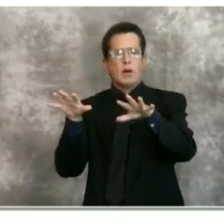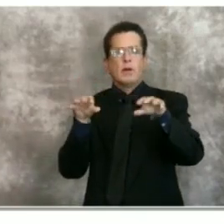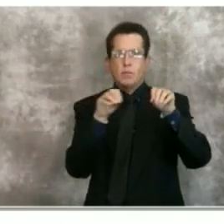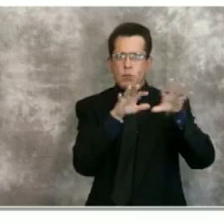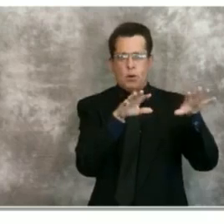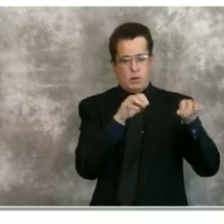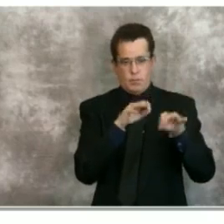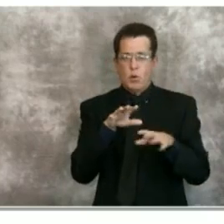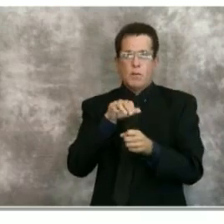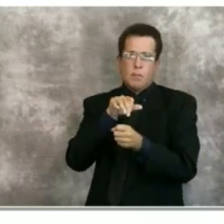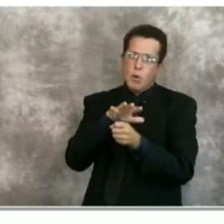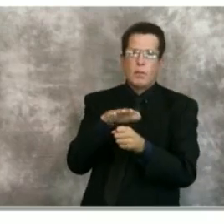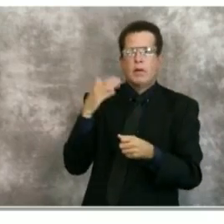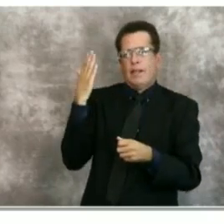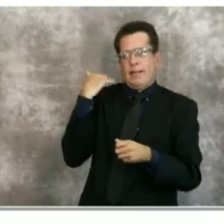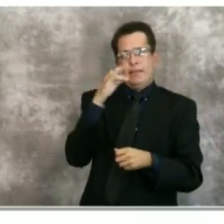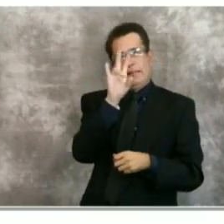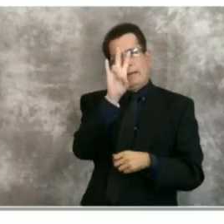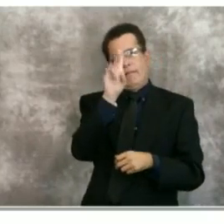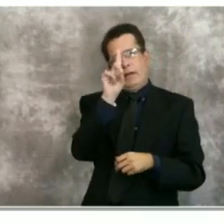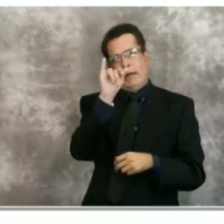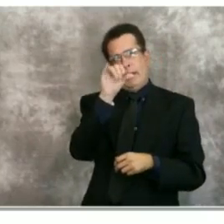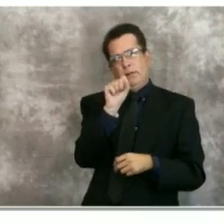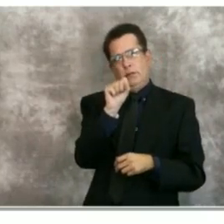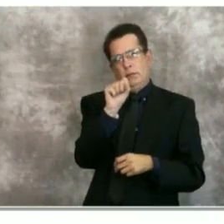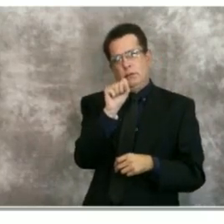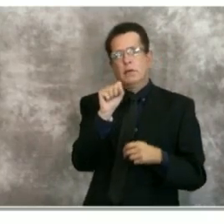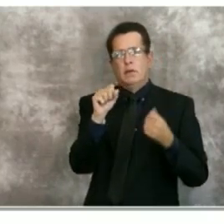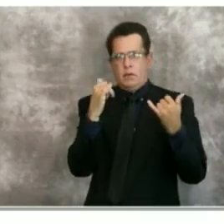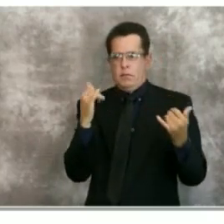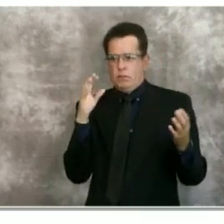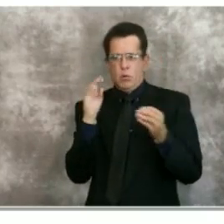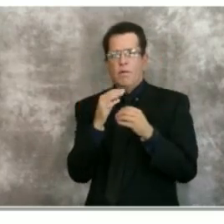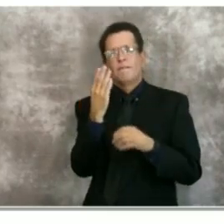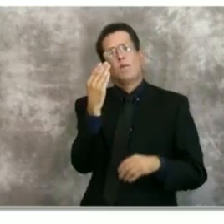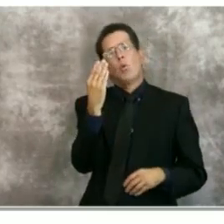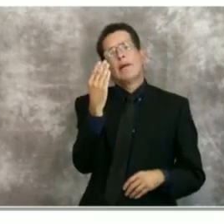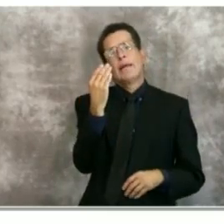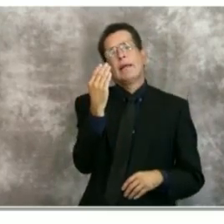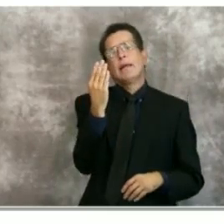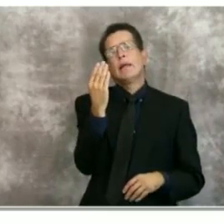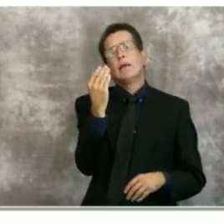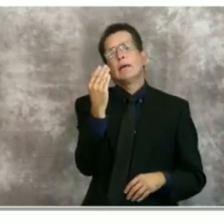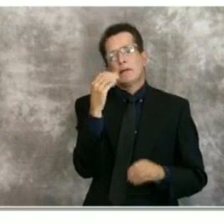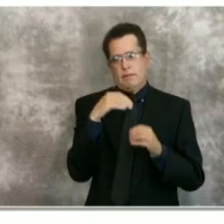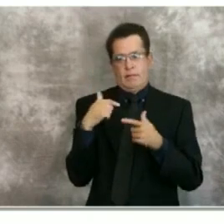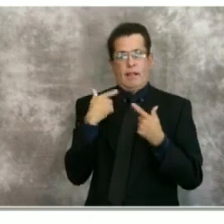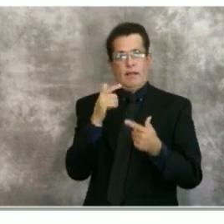THE NEXT FLIGHT. IS WE HAVE 14 OUTBREAKS IN COMMUNITY SETTINGS. IN THE PAST 7 DAYS.